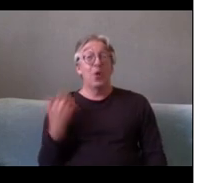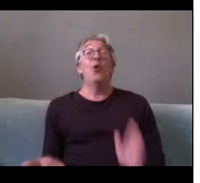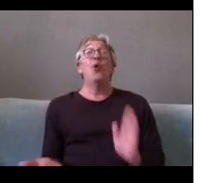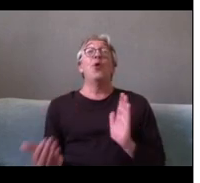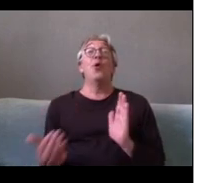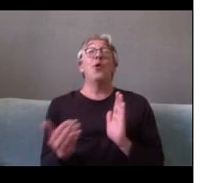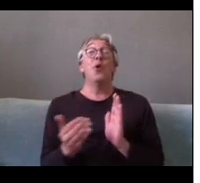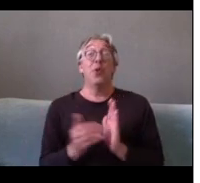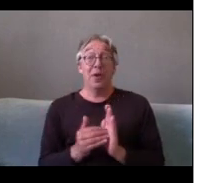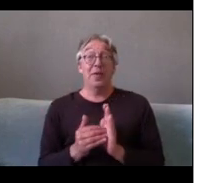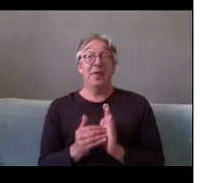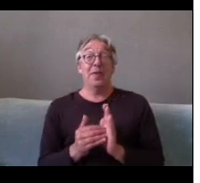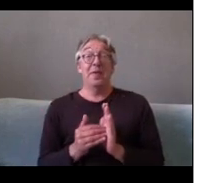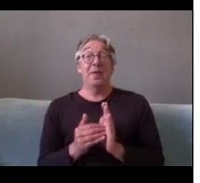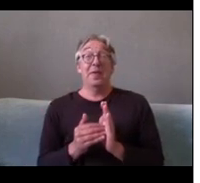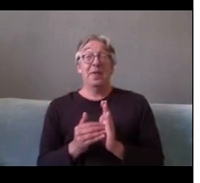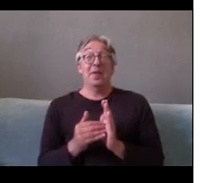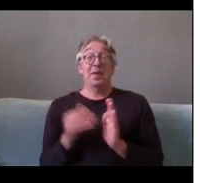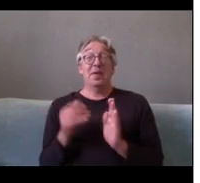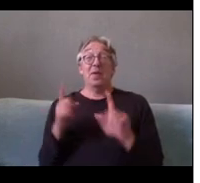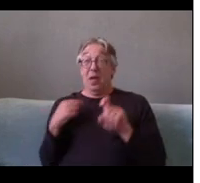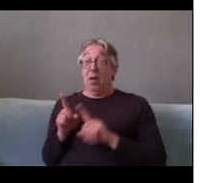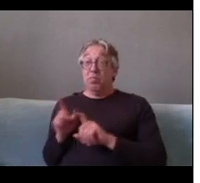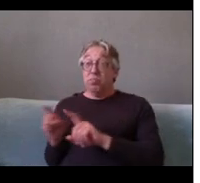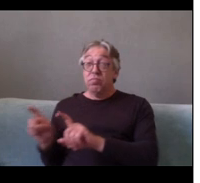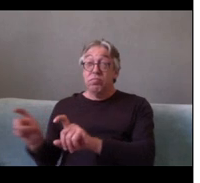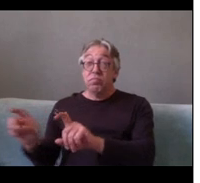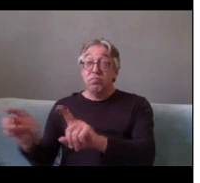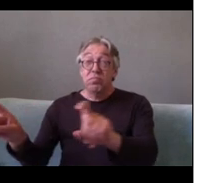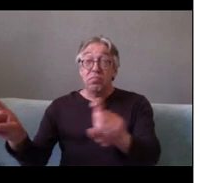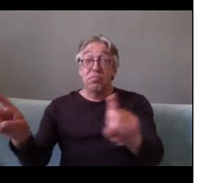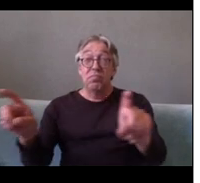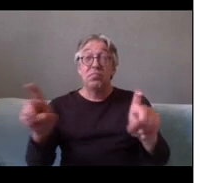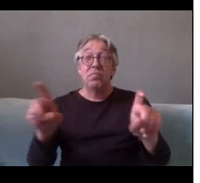using the Washington Group set of questions.